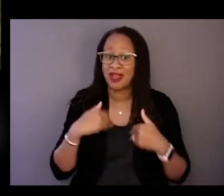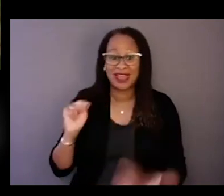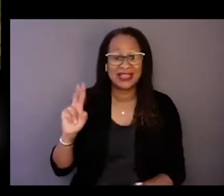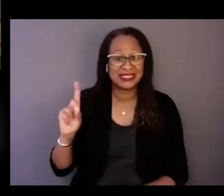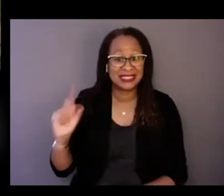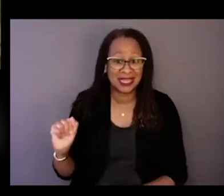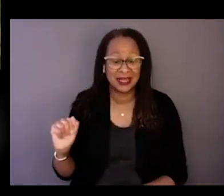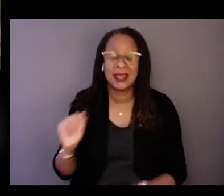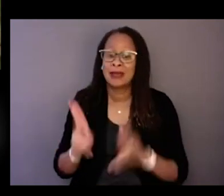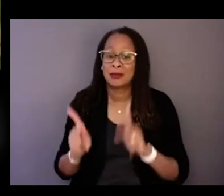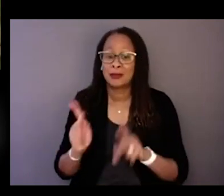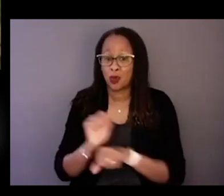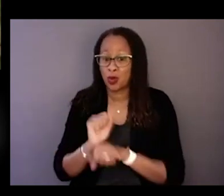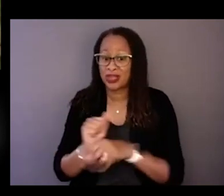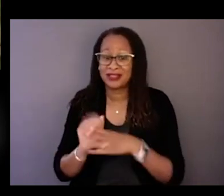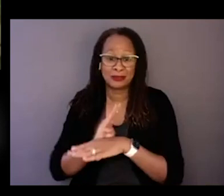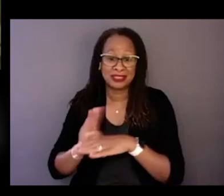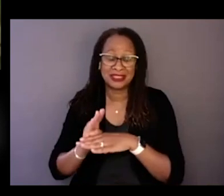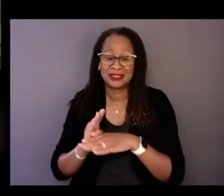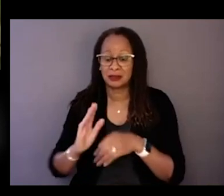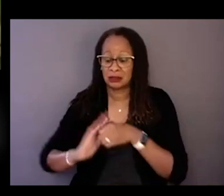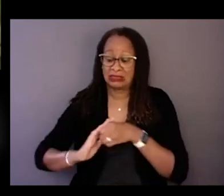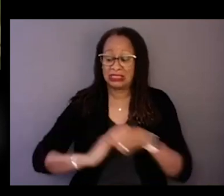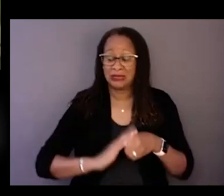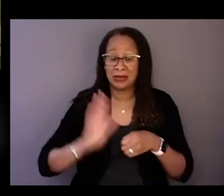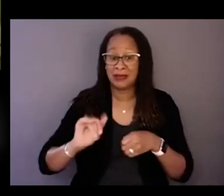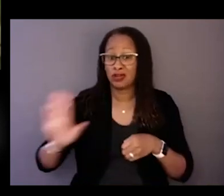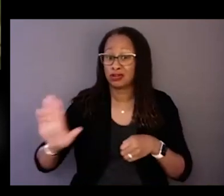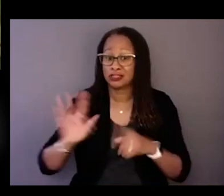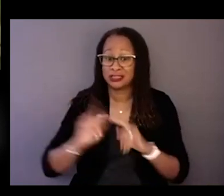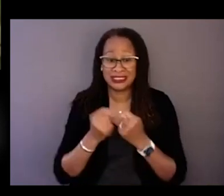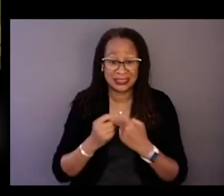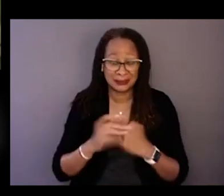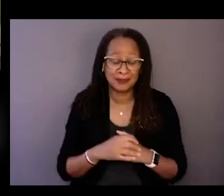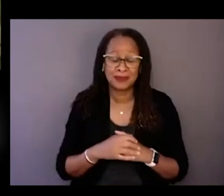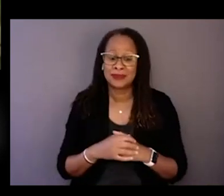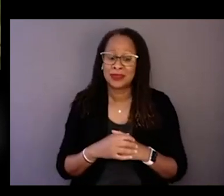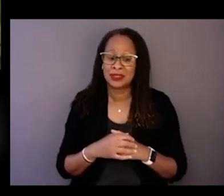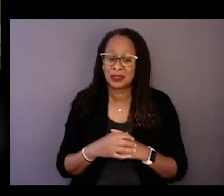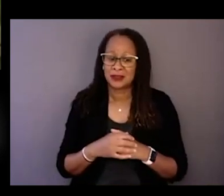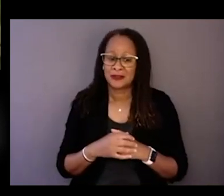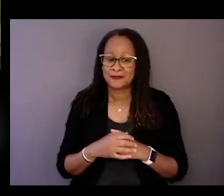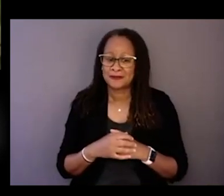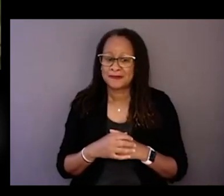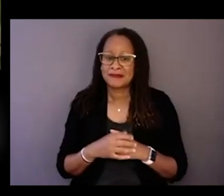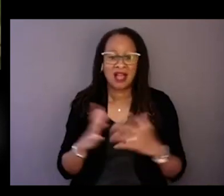maybe are intimidated by her team. There's a lot of legal things happening right now.